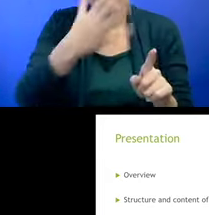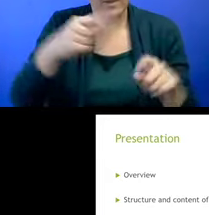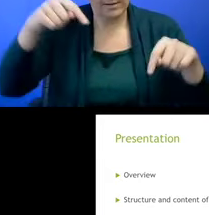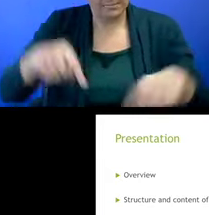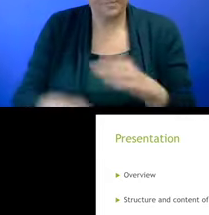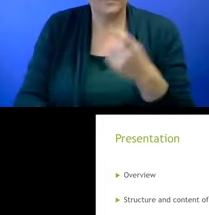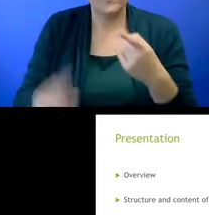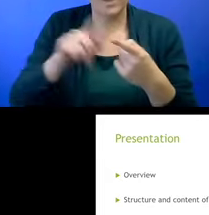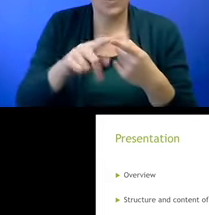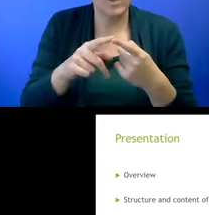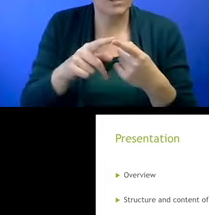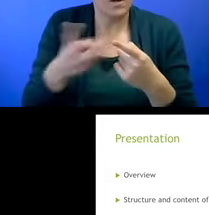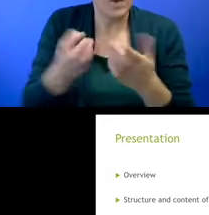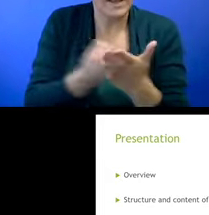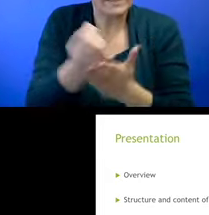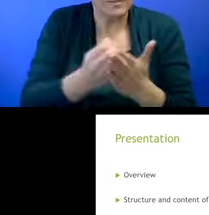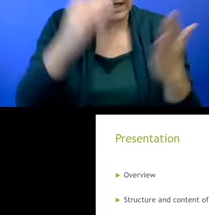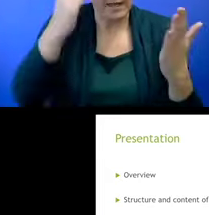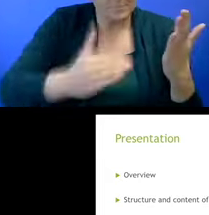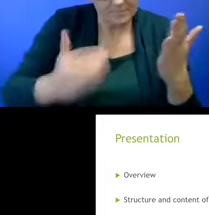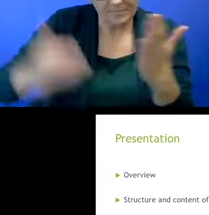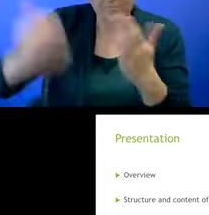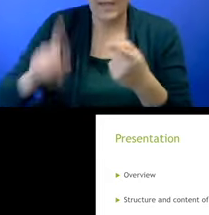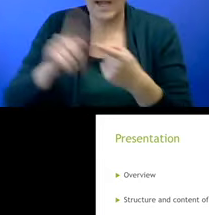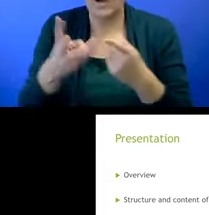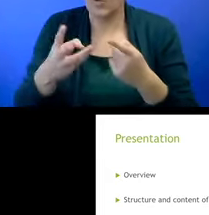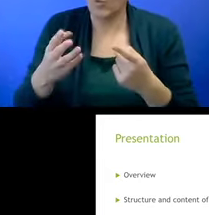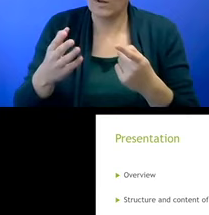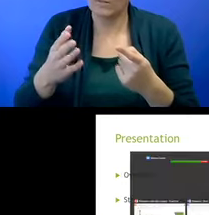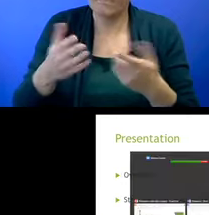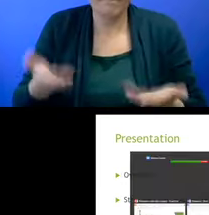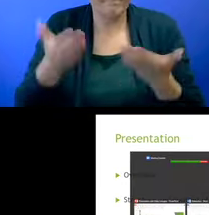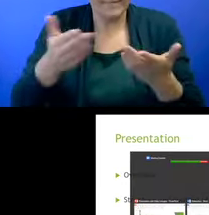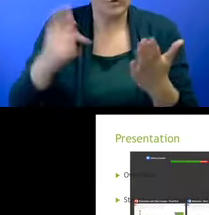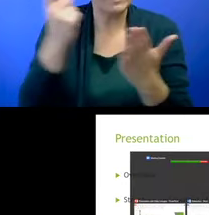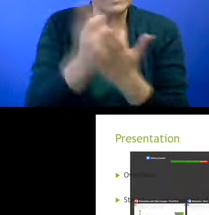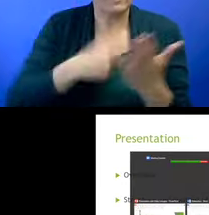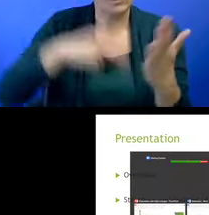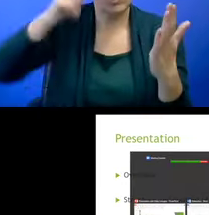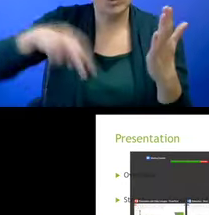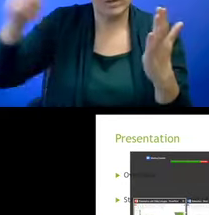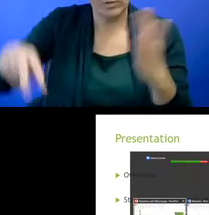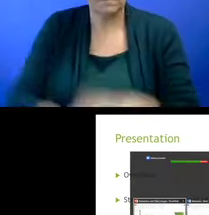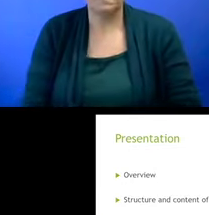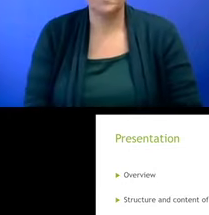I will talk through these as I go along, and I will also give people time to read each slide before moving on.